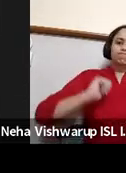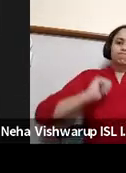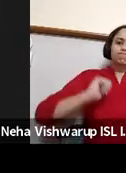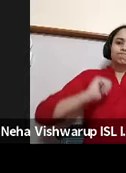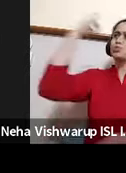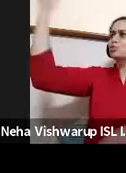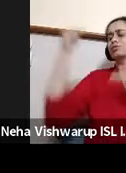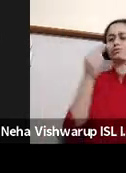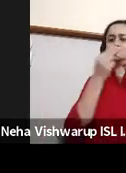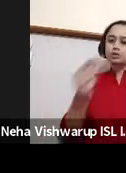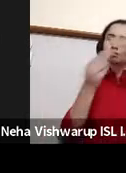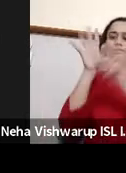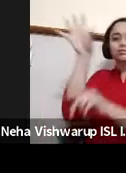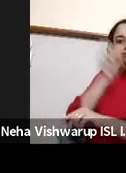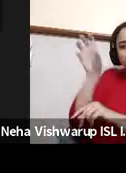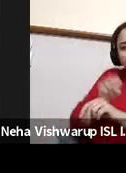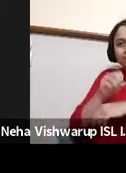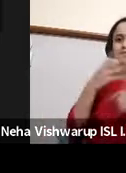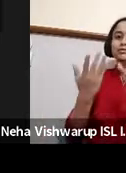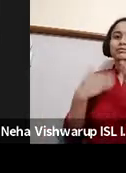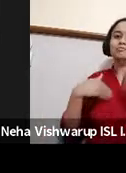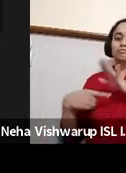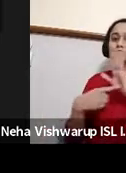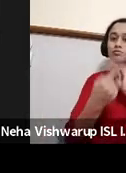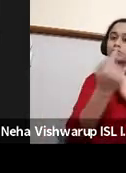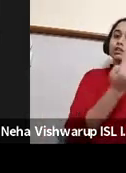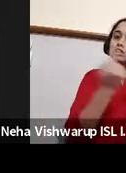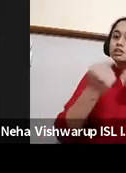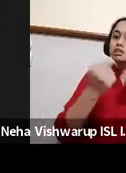as well as their own disposition each image expresses a kind of playful